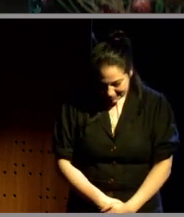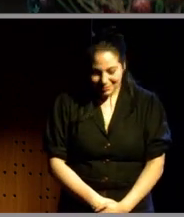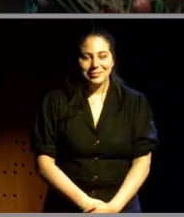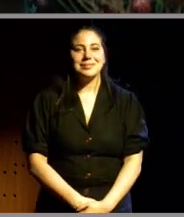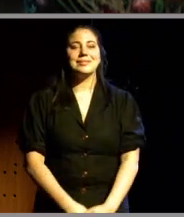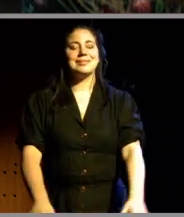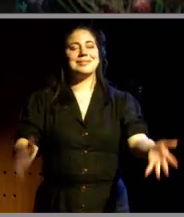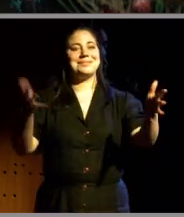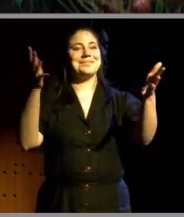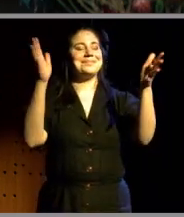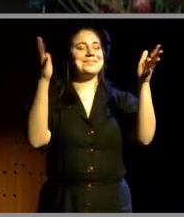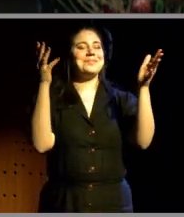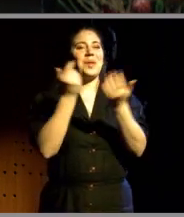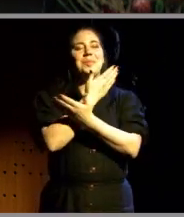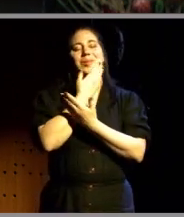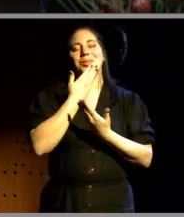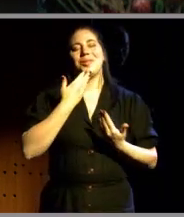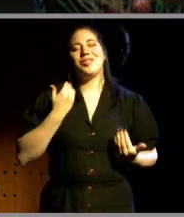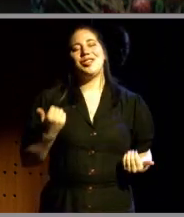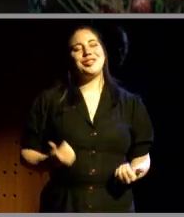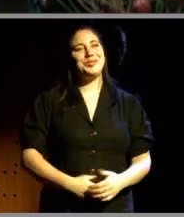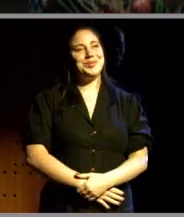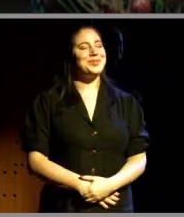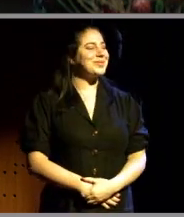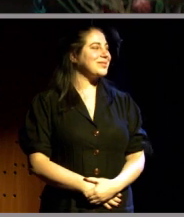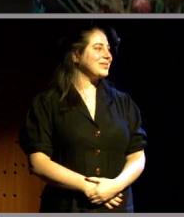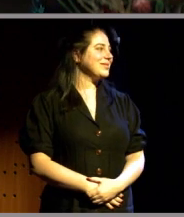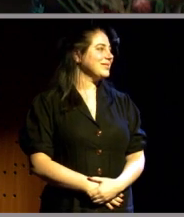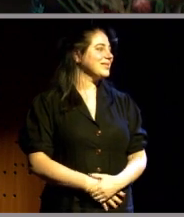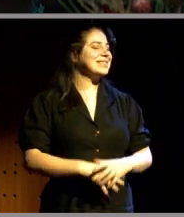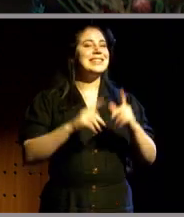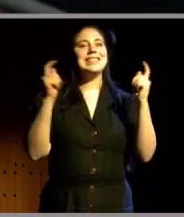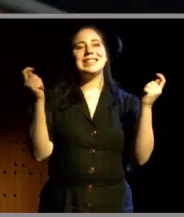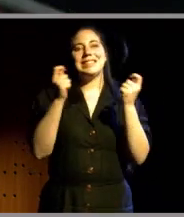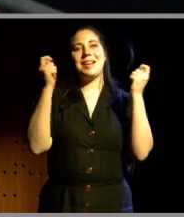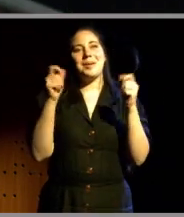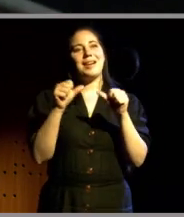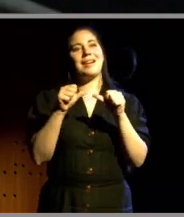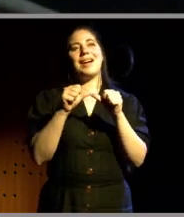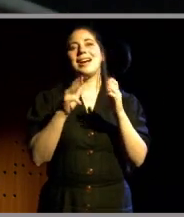Well, it's so wonderful.... So wonderful to be celebrating, Auntie Mabel and I'm sure she